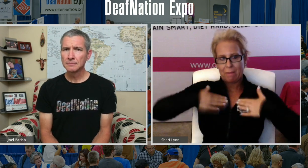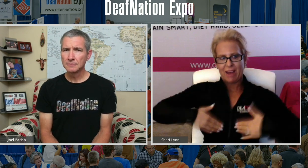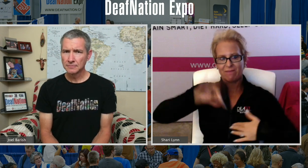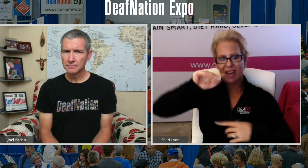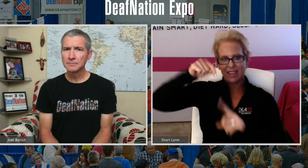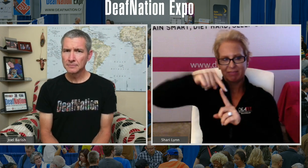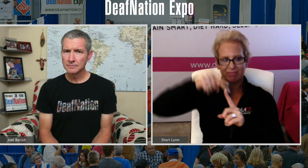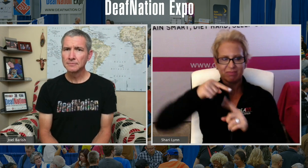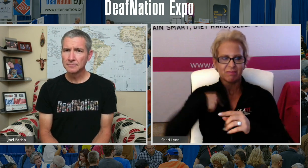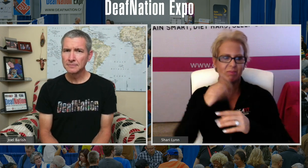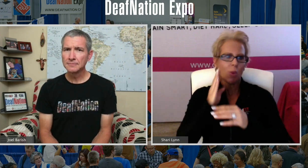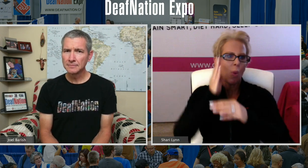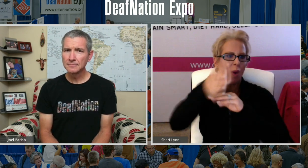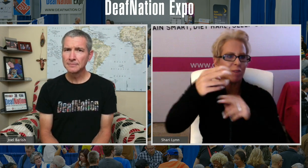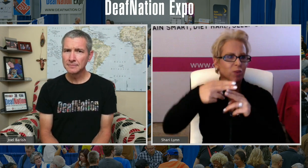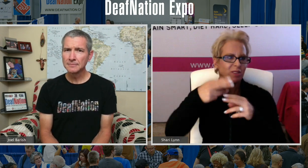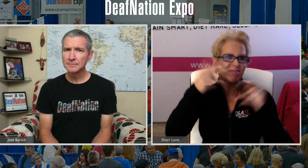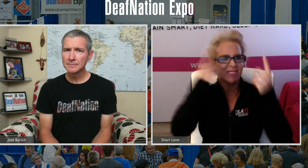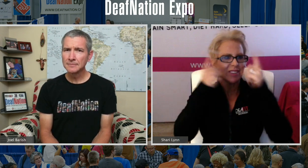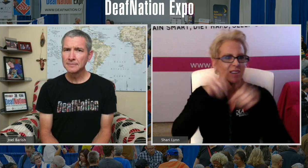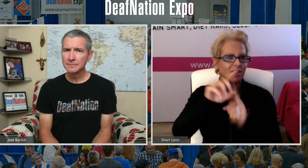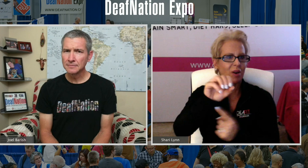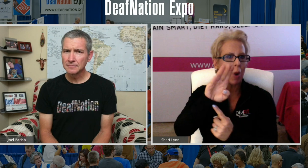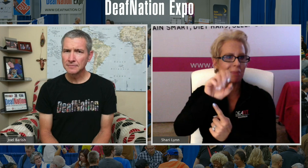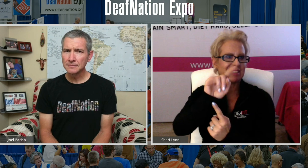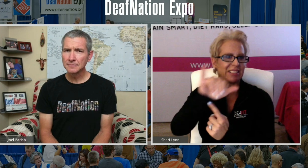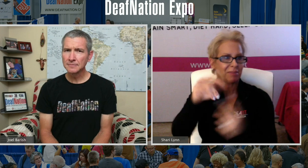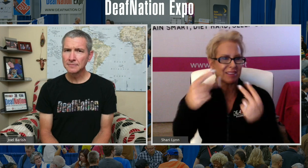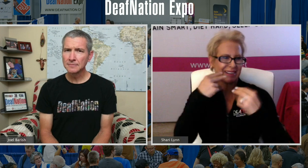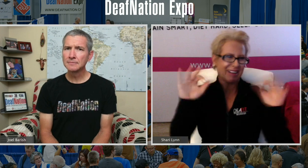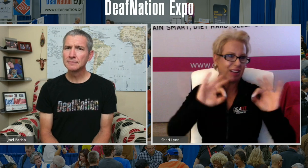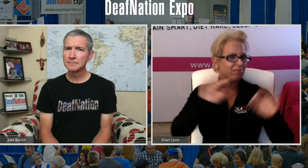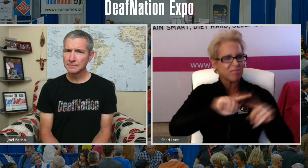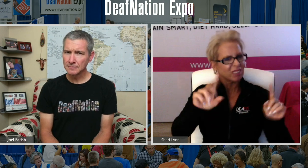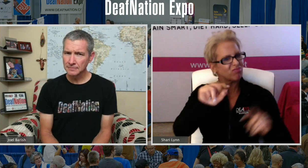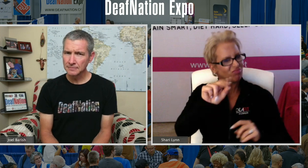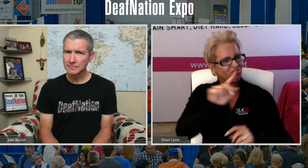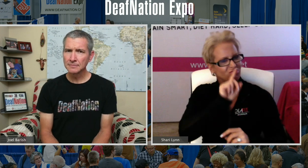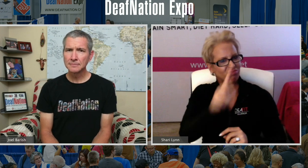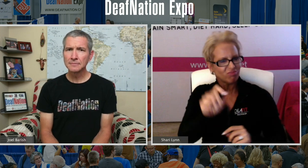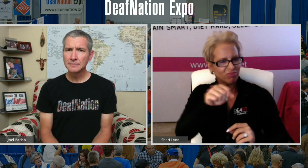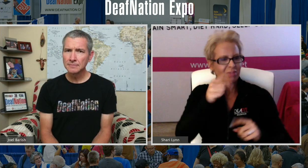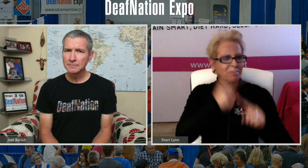but I’m talking about my body fat being overweight considered as obesity. People thought it wasn’t a big deal,